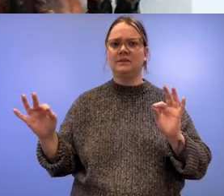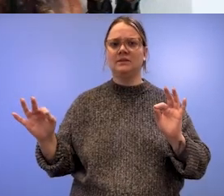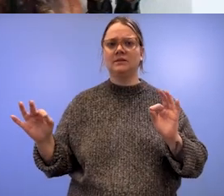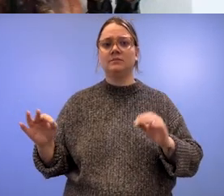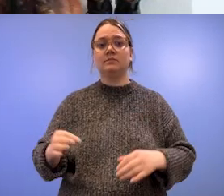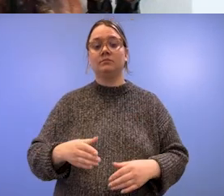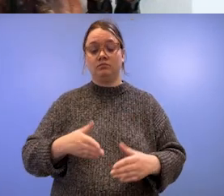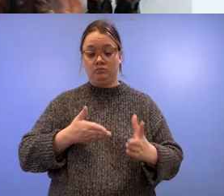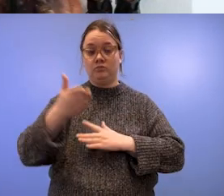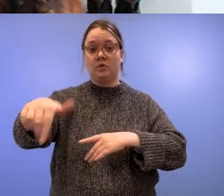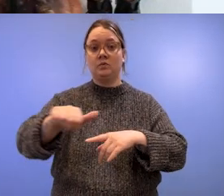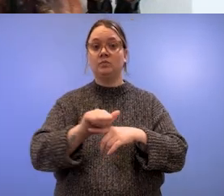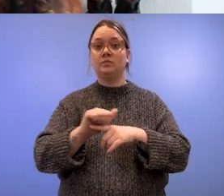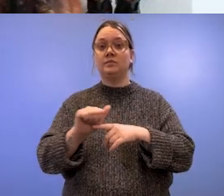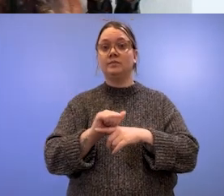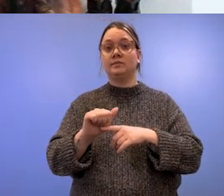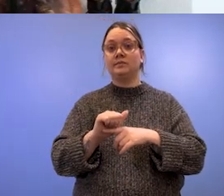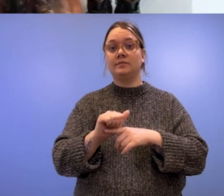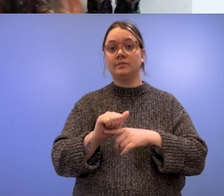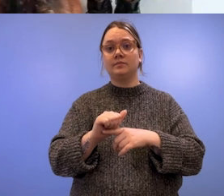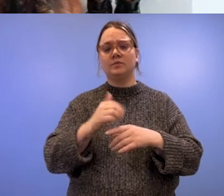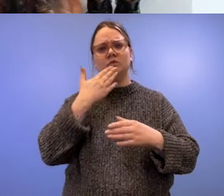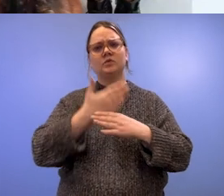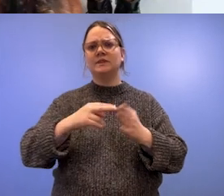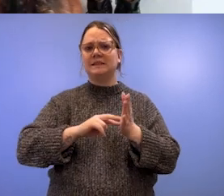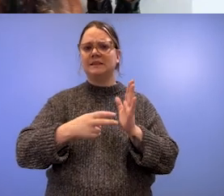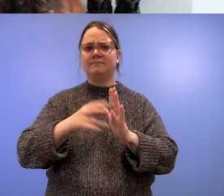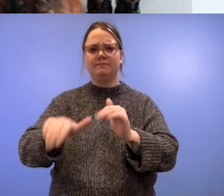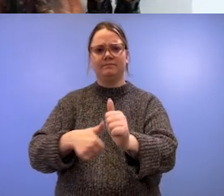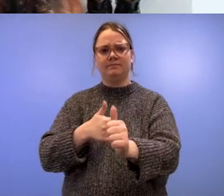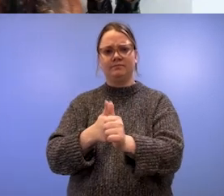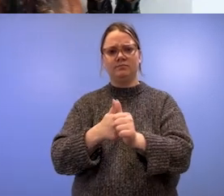is rooted in good intentions to lead to treat people with dignity and respect,